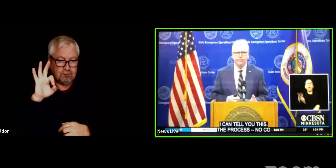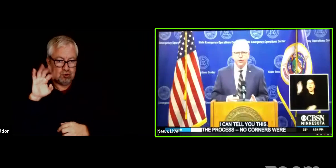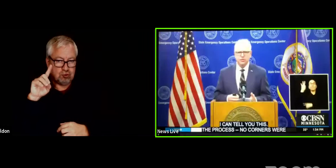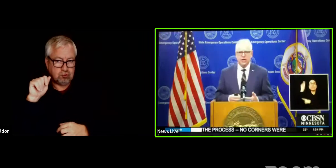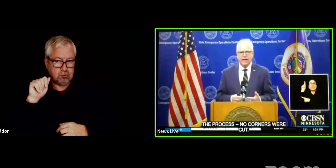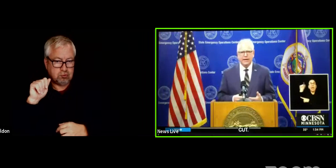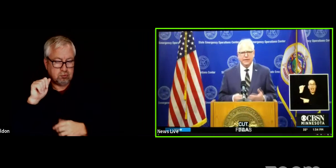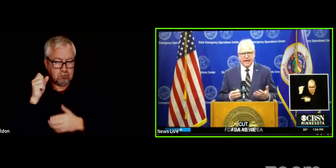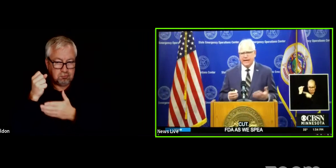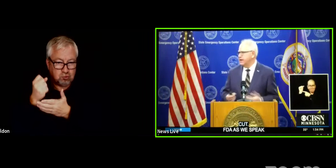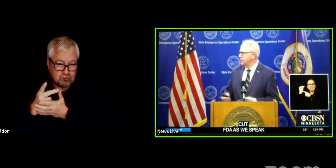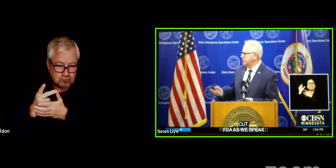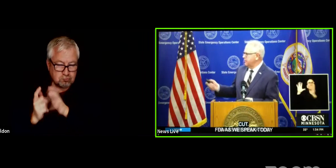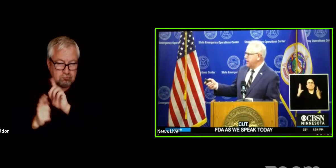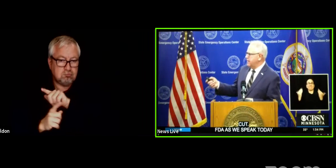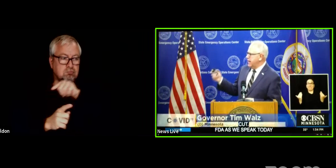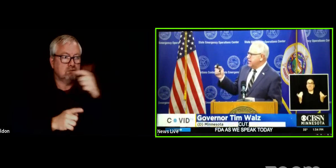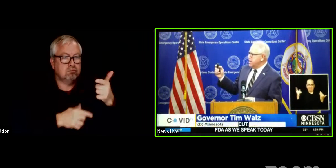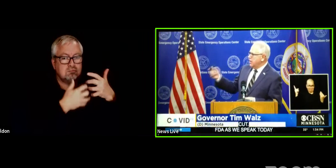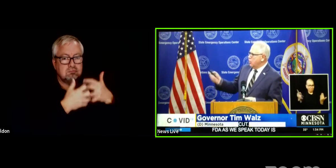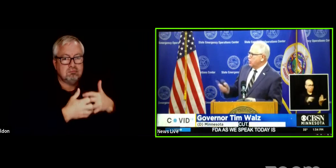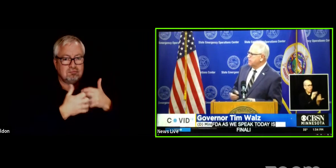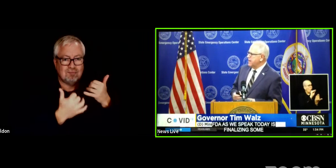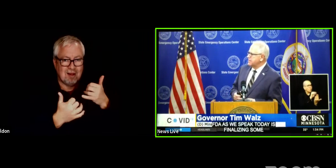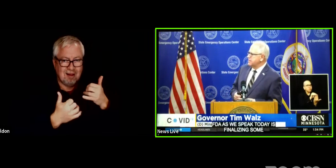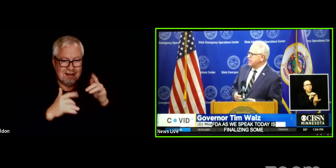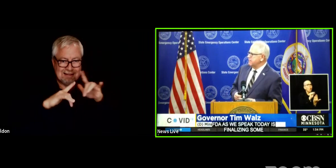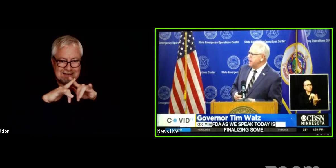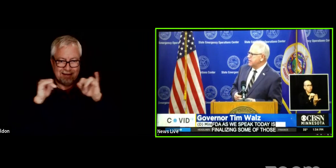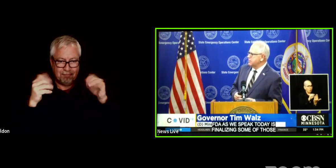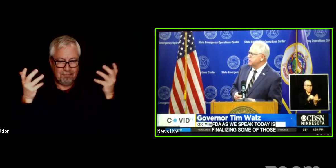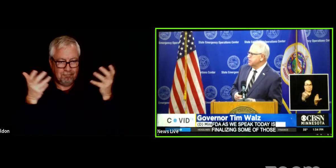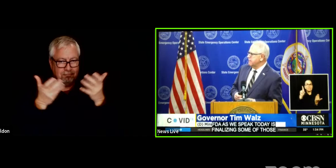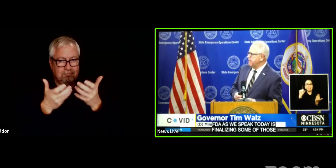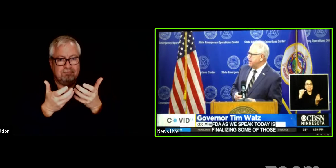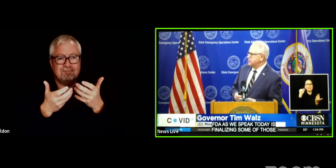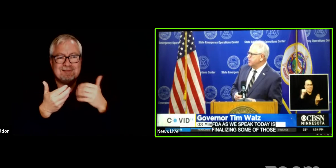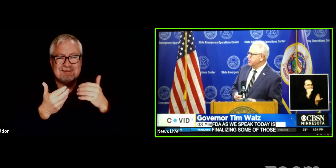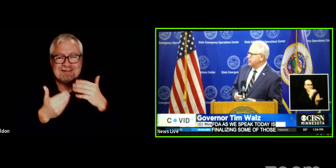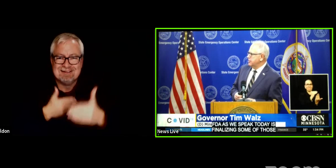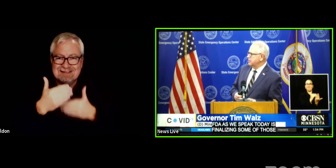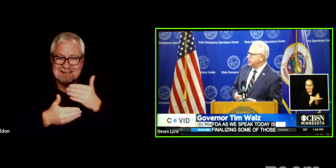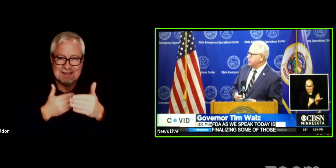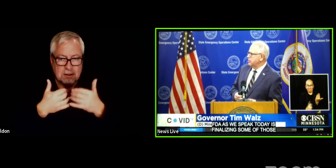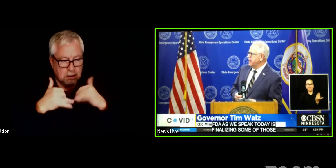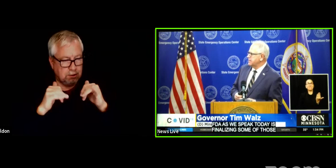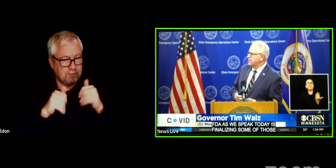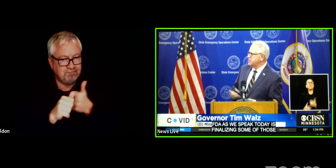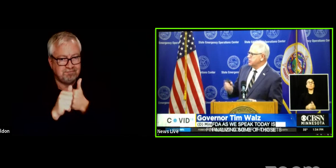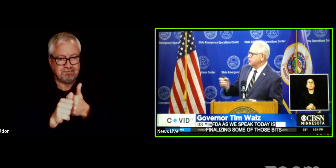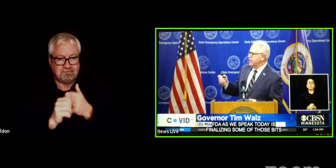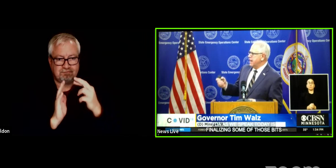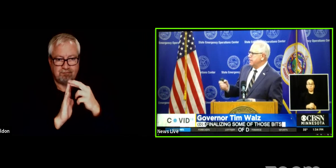THOSE DATA TO PROVIDE THAT. WORK WITH VACCINE MANUFACTURERS, PFIZER AND MODERNA TO PROPER SECURE THE VACCINES AND DETERMINE HOW MANY